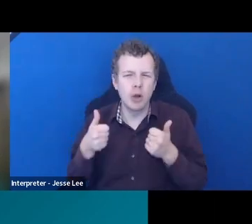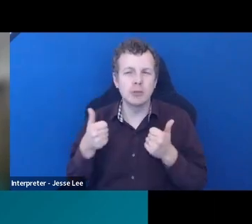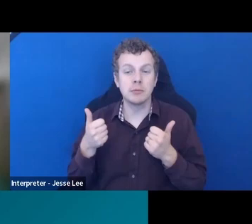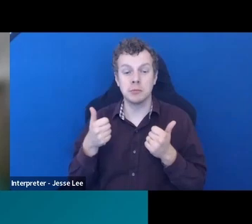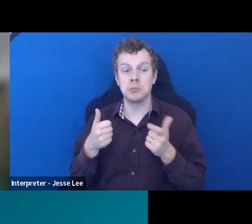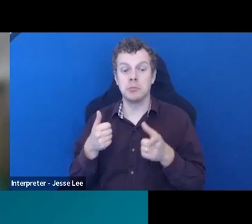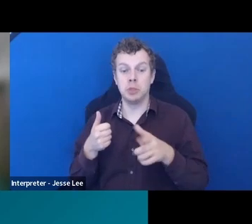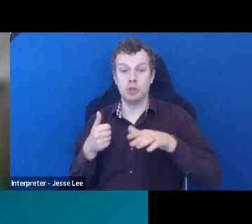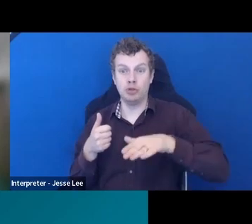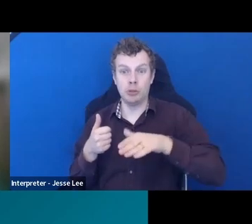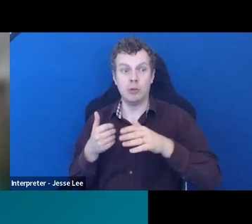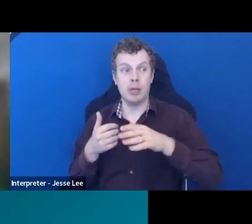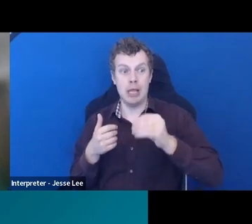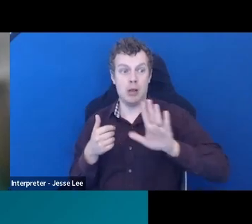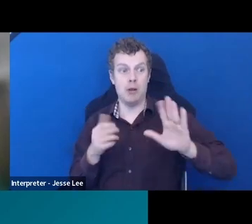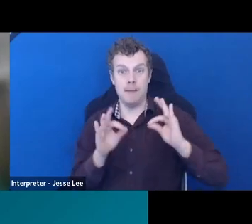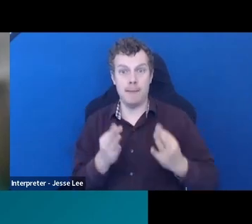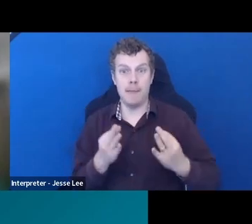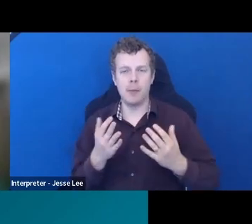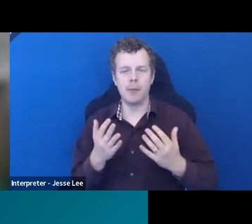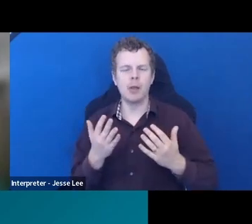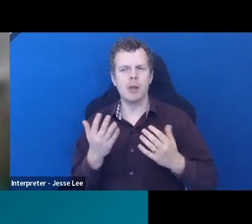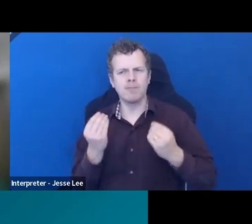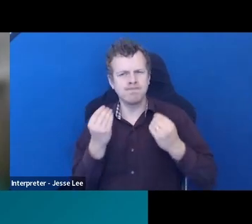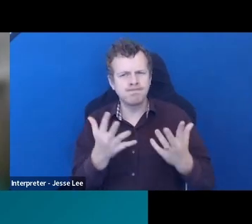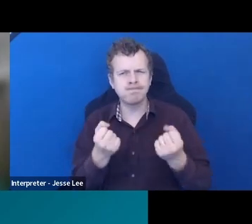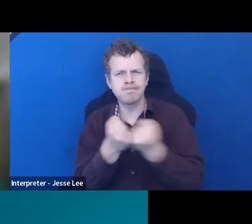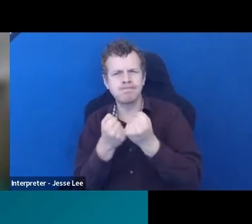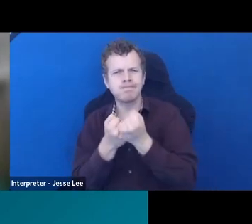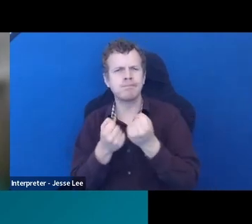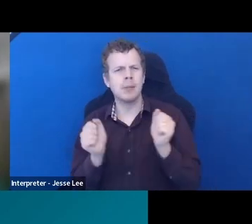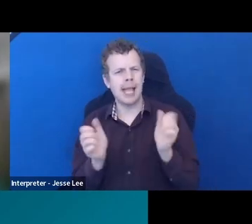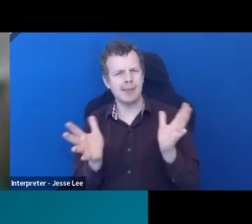so that they can get the support they need to foster development in their child.